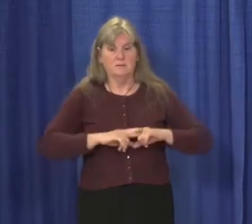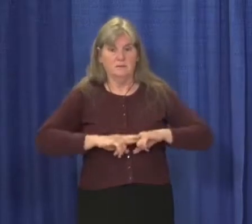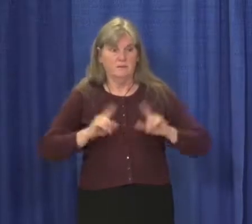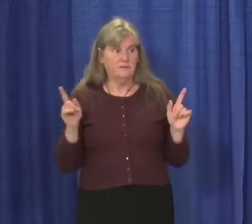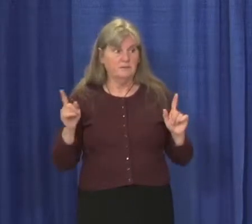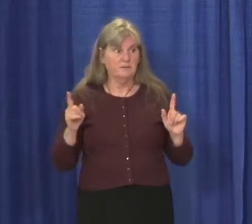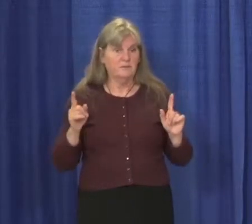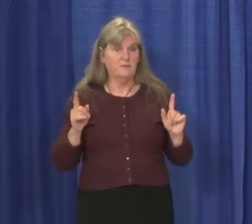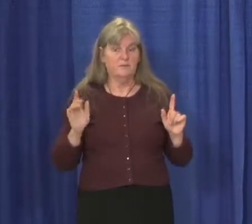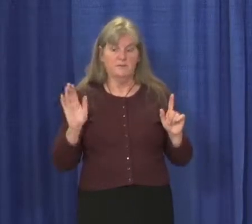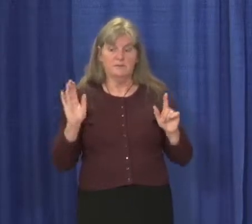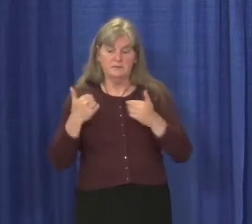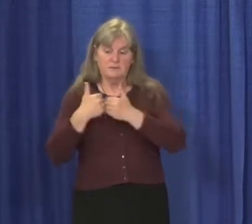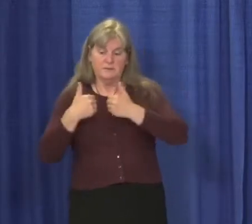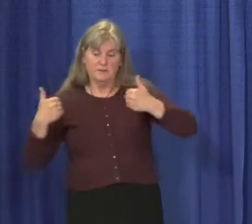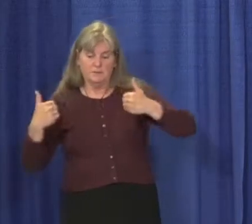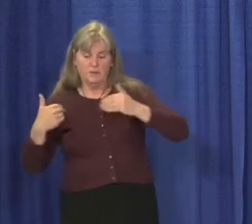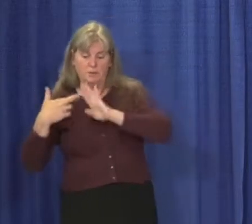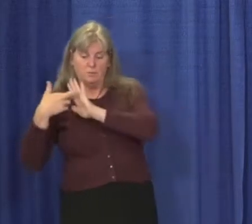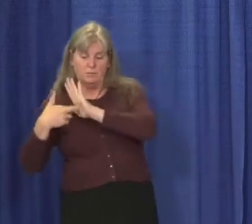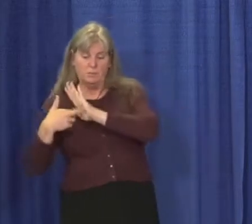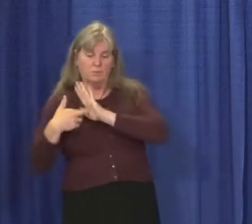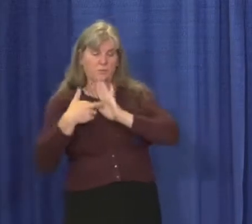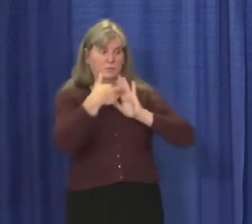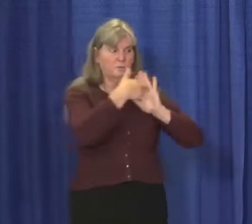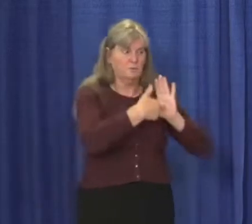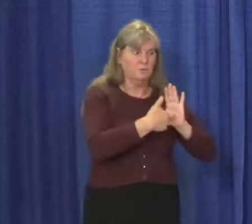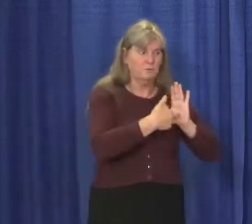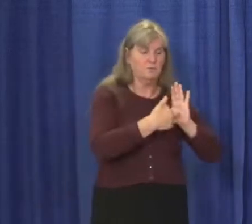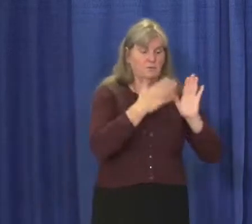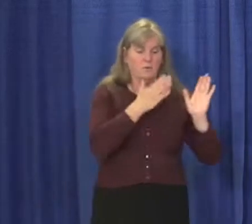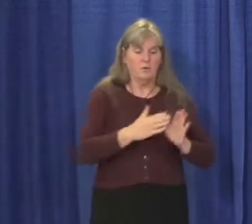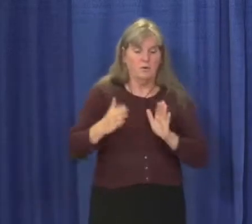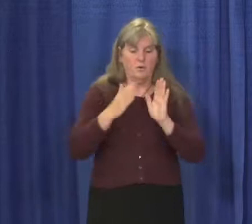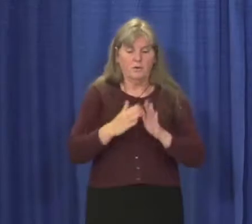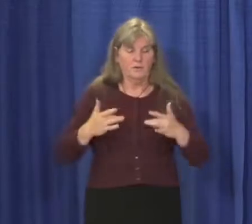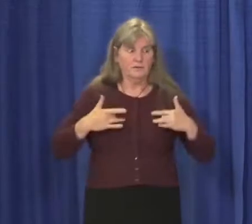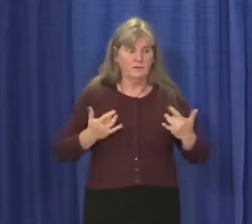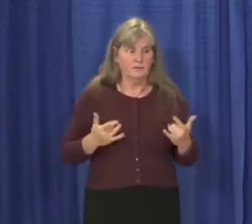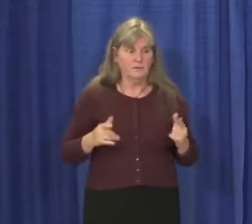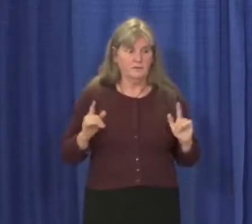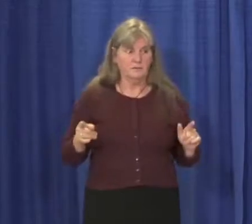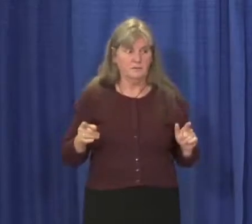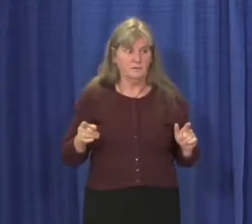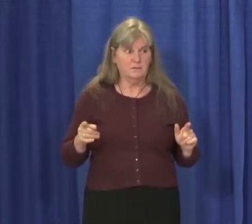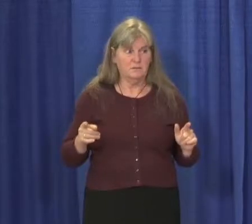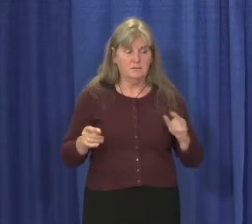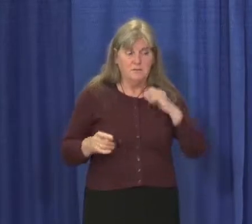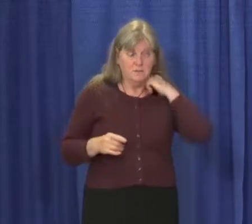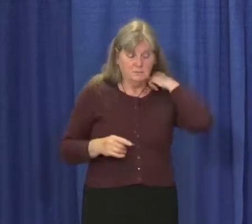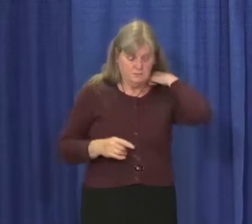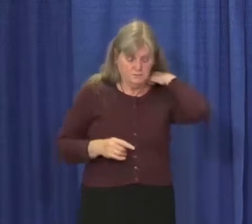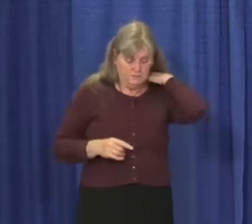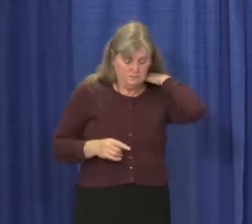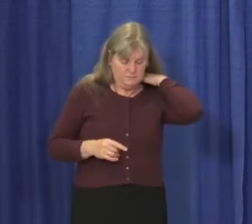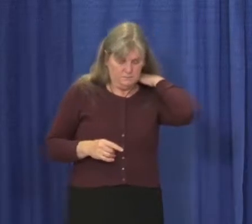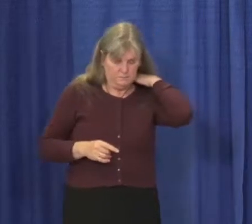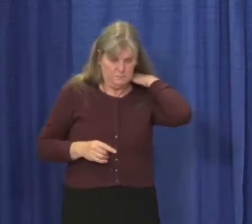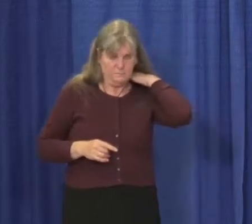people to gather groups of 200 with masks as it is for those who are vaccinated.